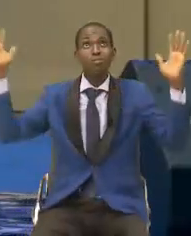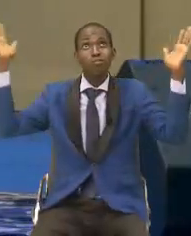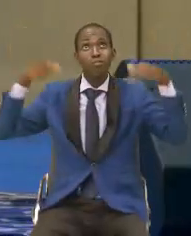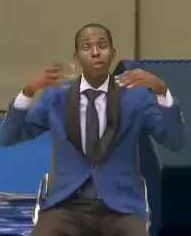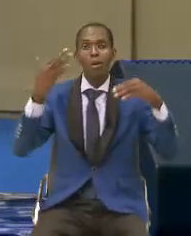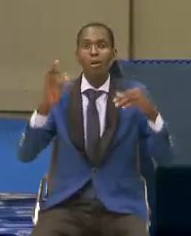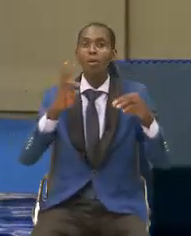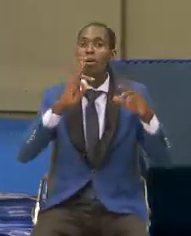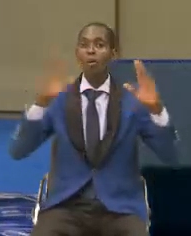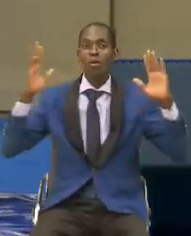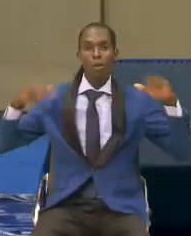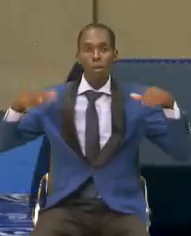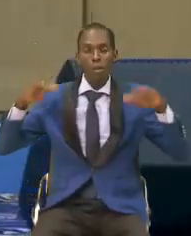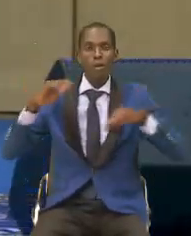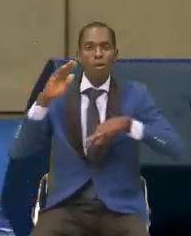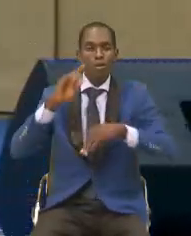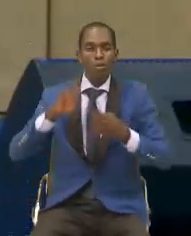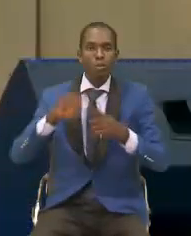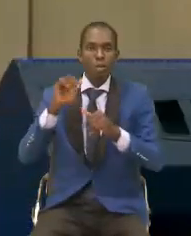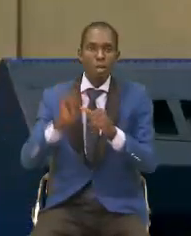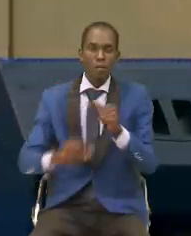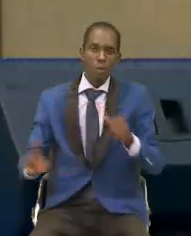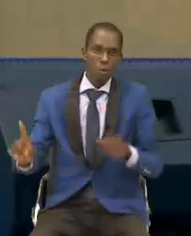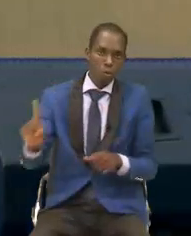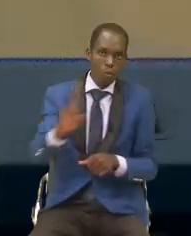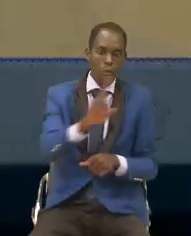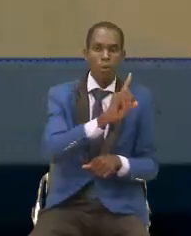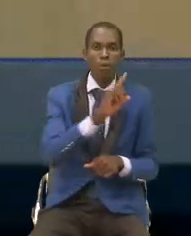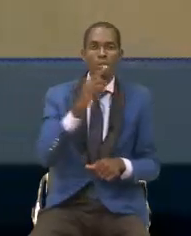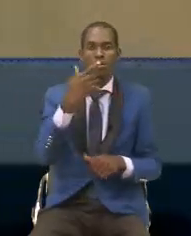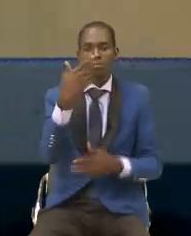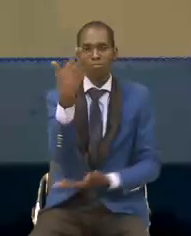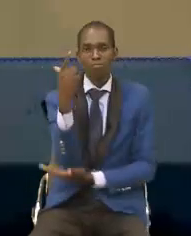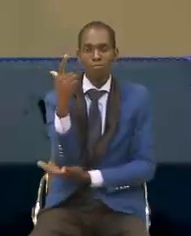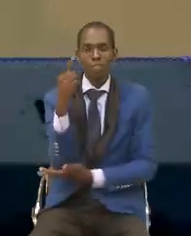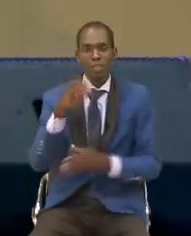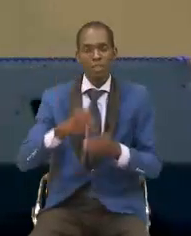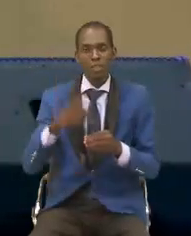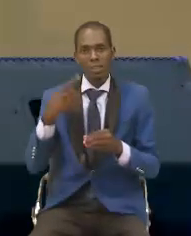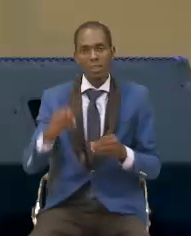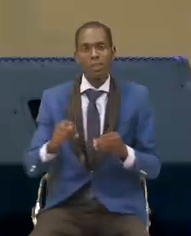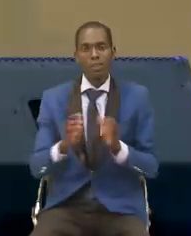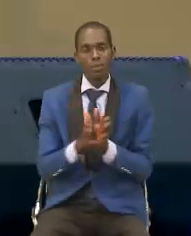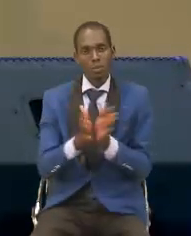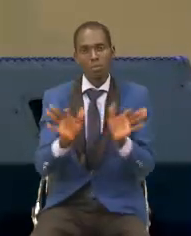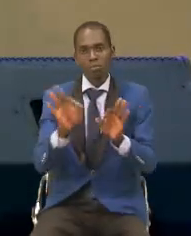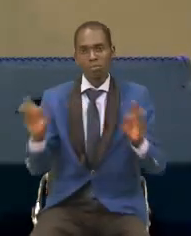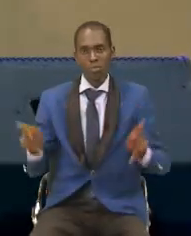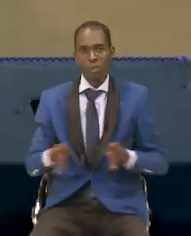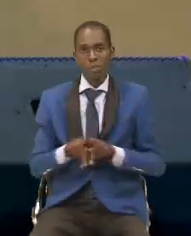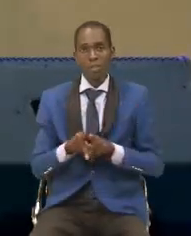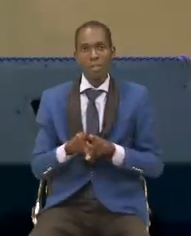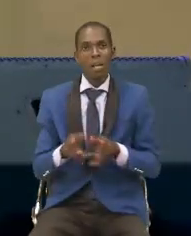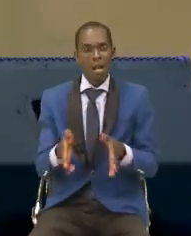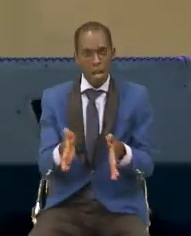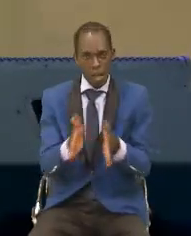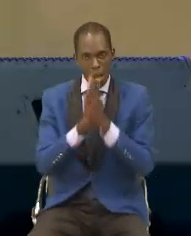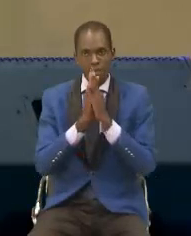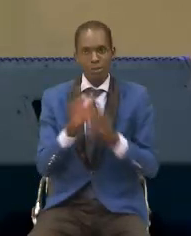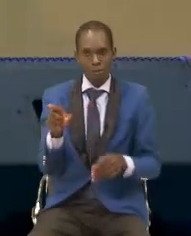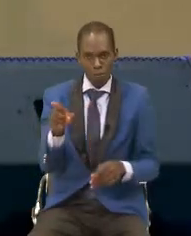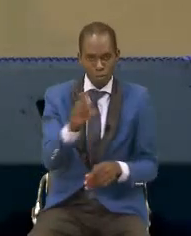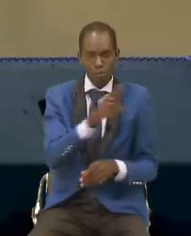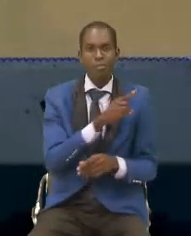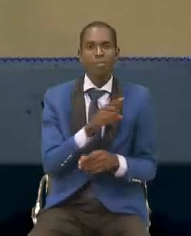and give them showers of rain to everyone grass in the field look at that ask ye